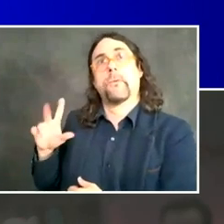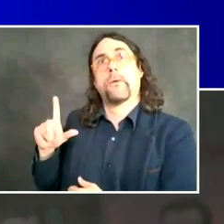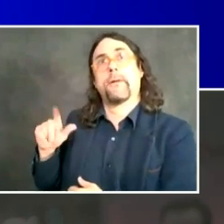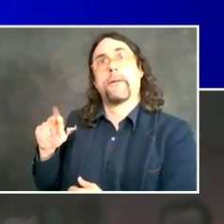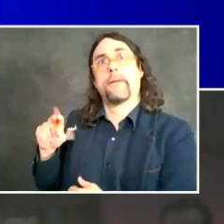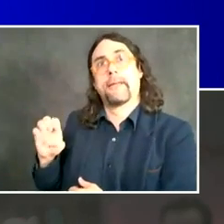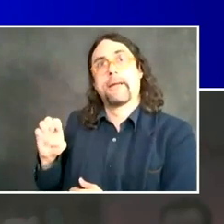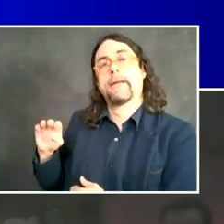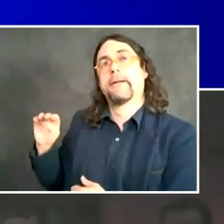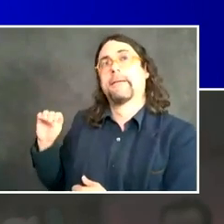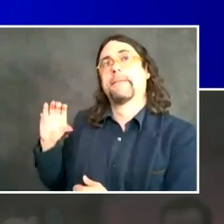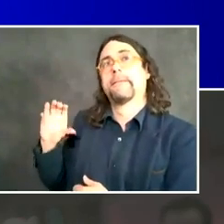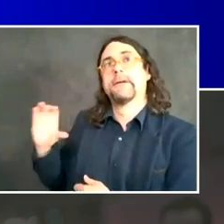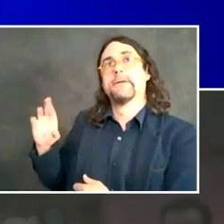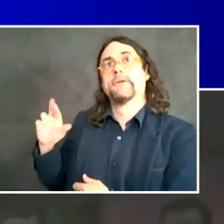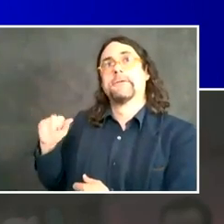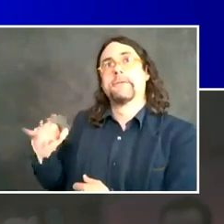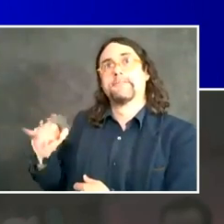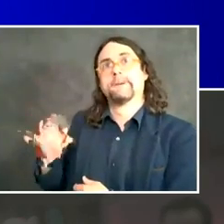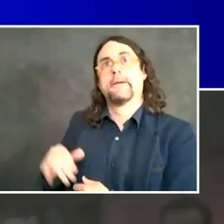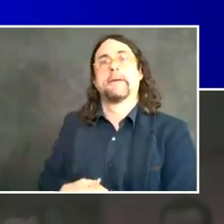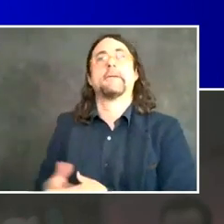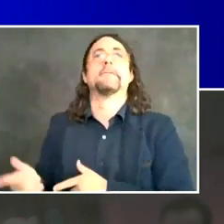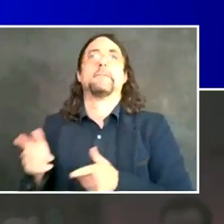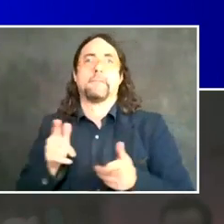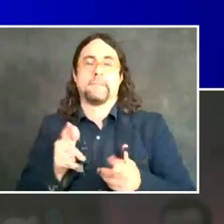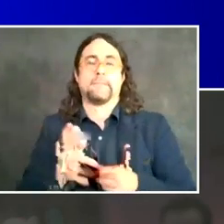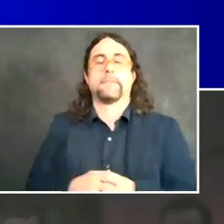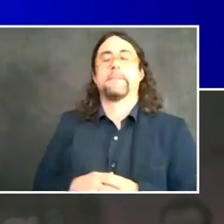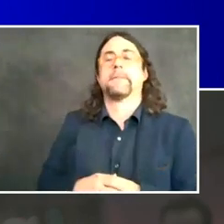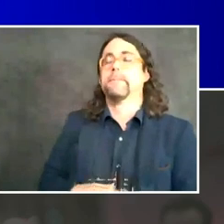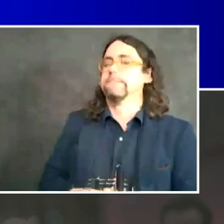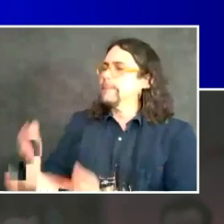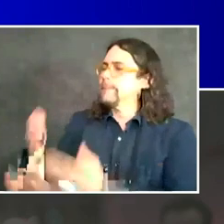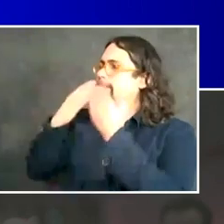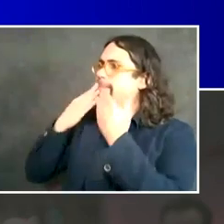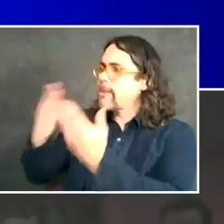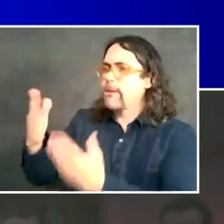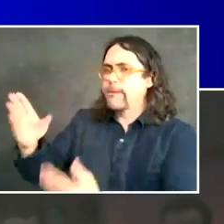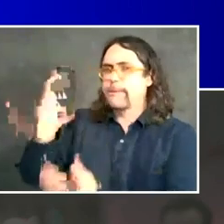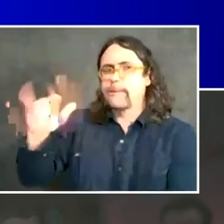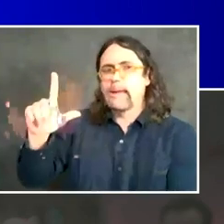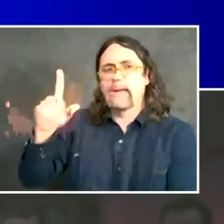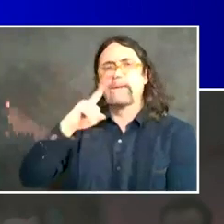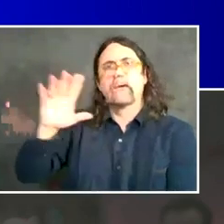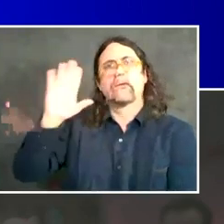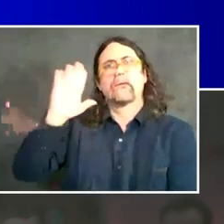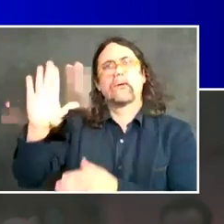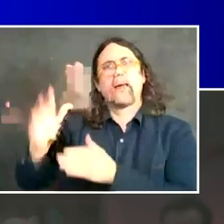THANK YOU, BILL FOR YOUR LEADERSHIP AND ESPECIALLY FOR YOUR COMPASSION.